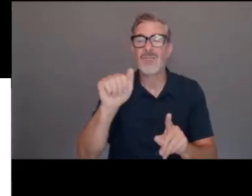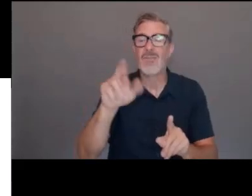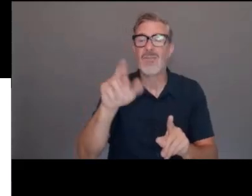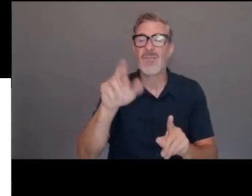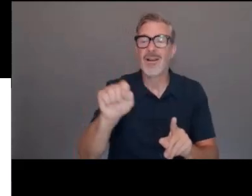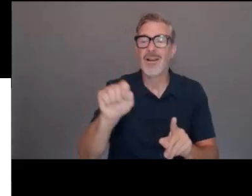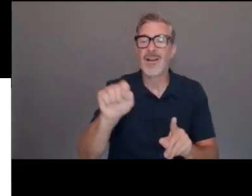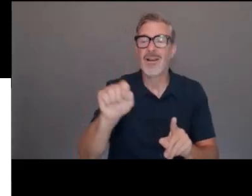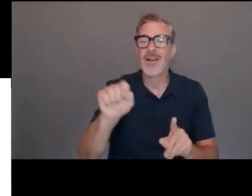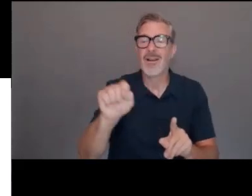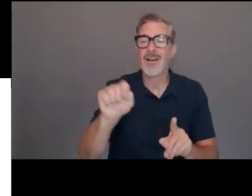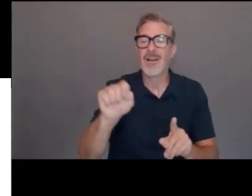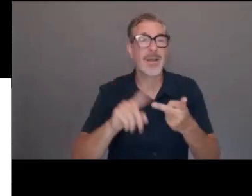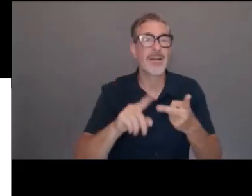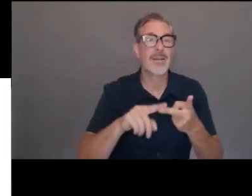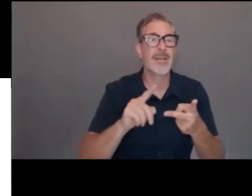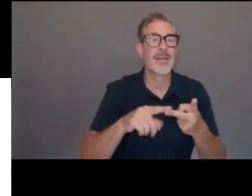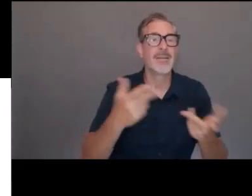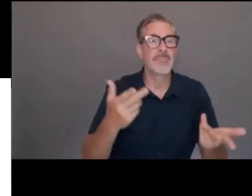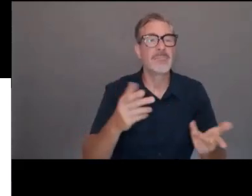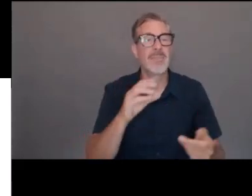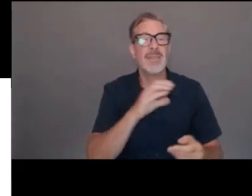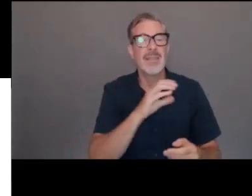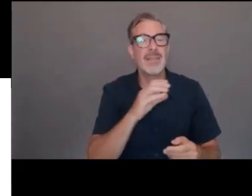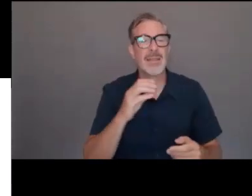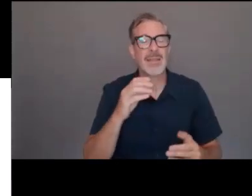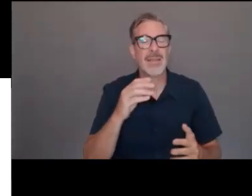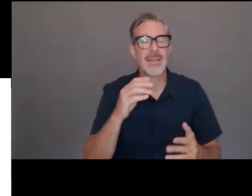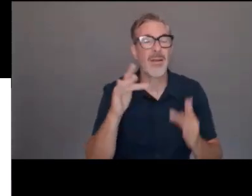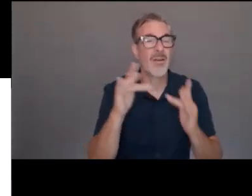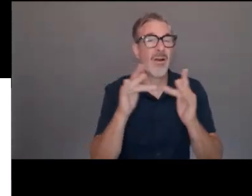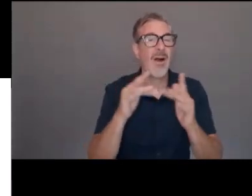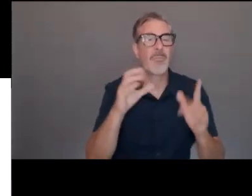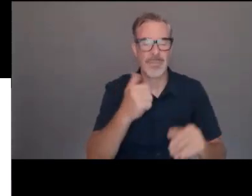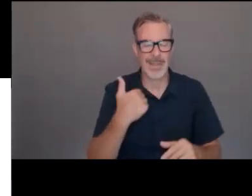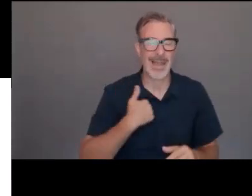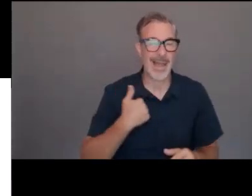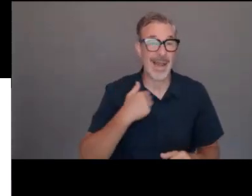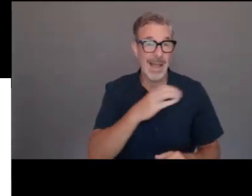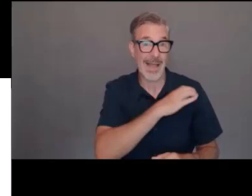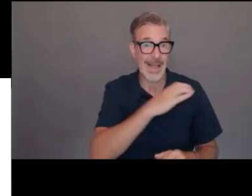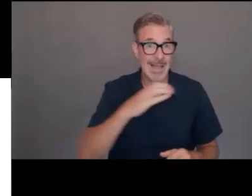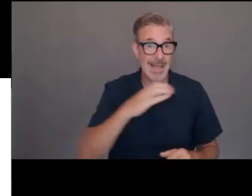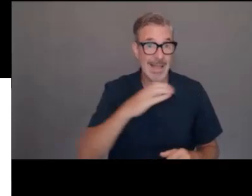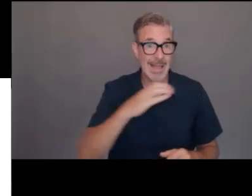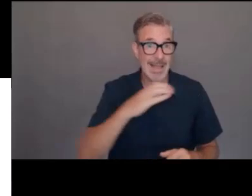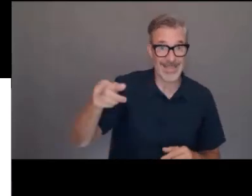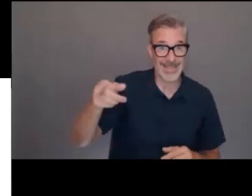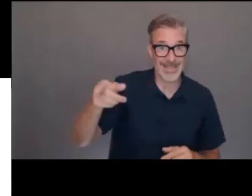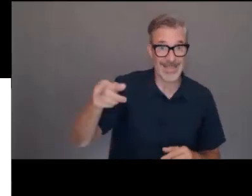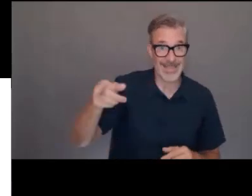while we transition into what will be internally a new email address to